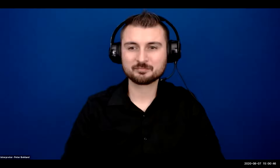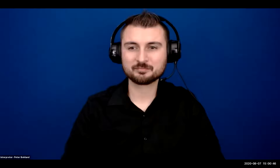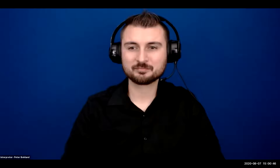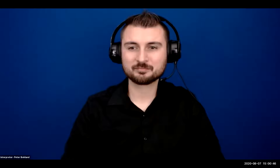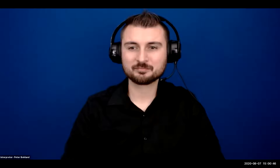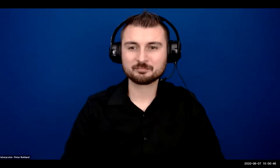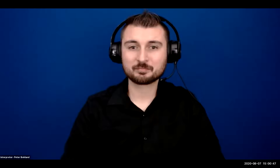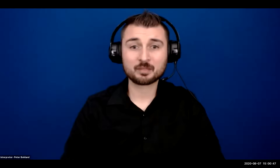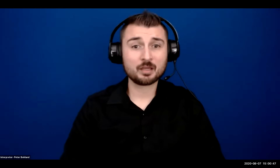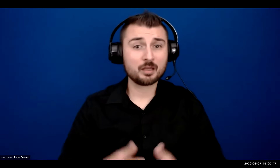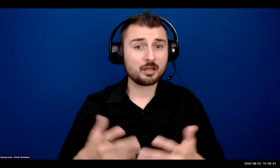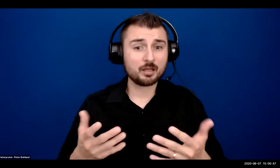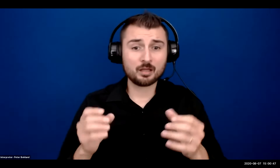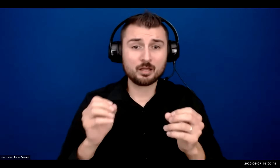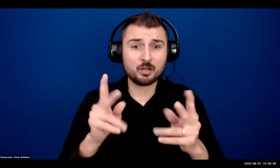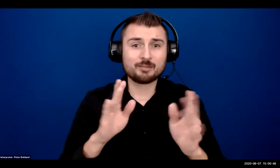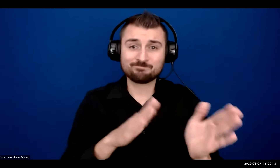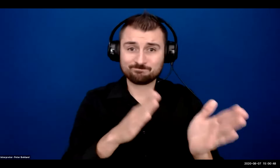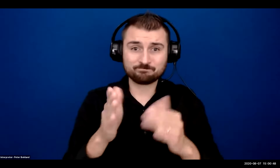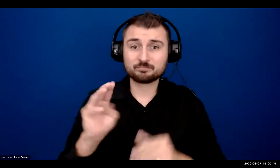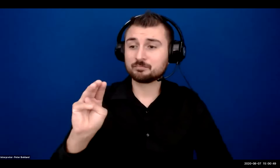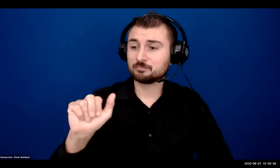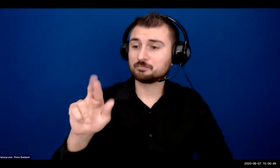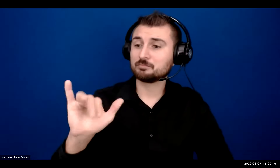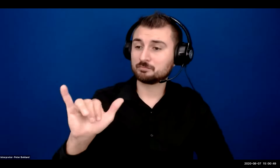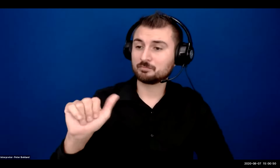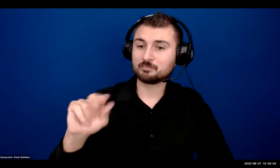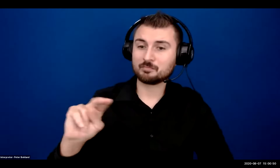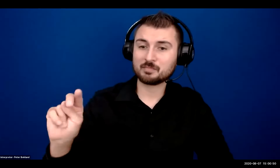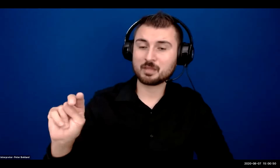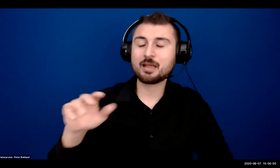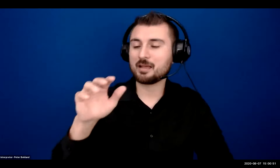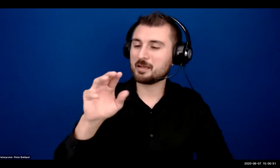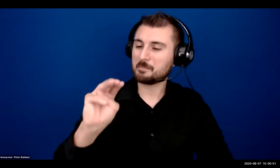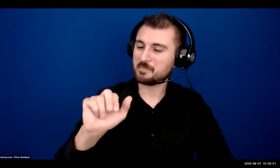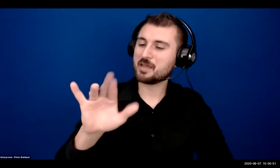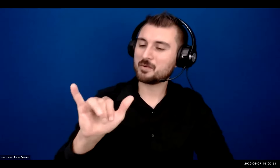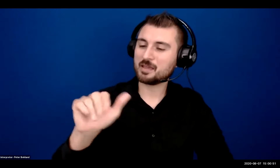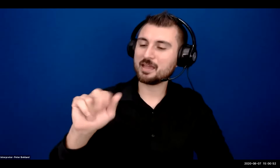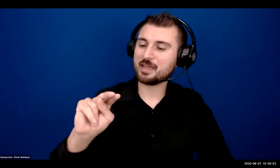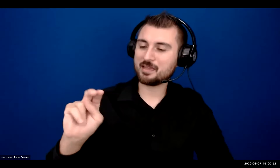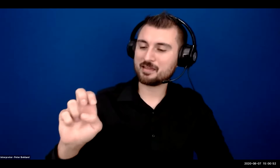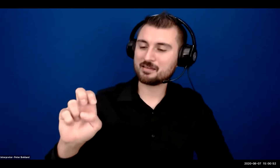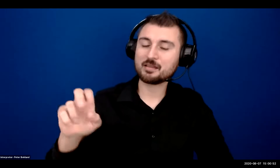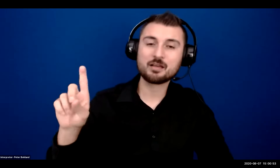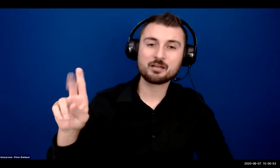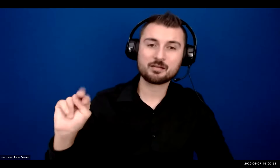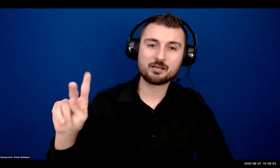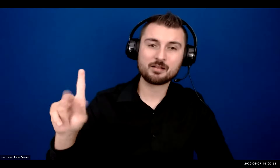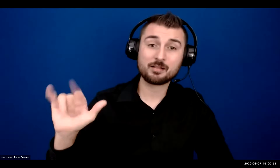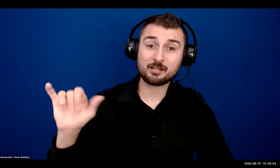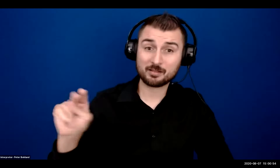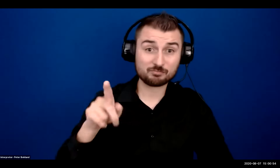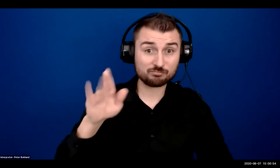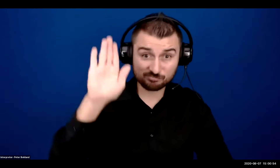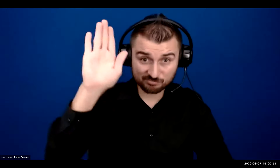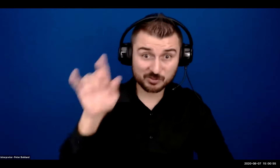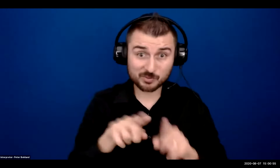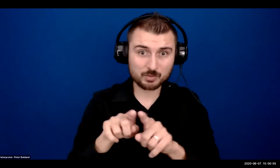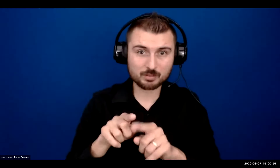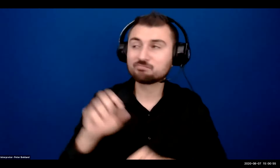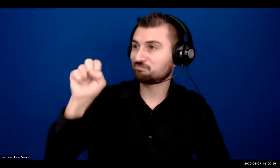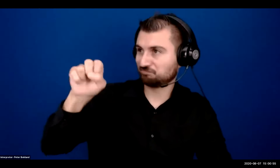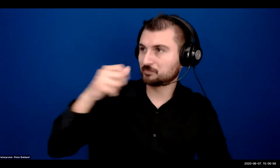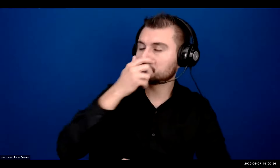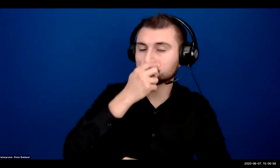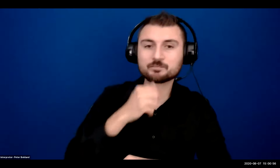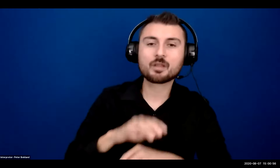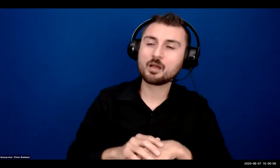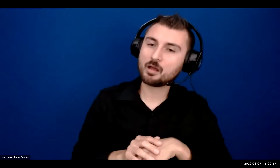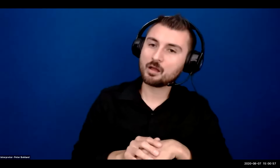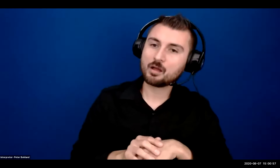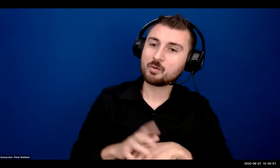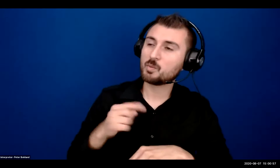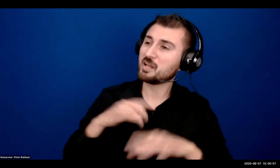Cathy are you here? Unmute your microphone then.